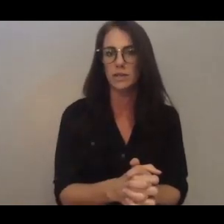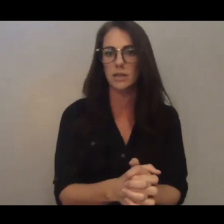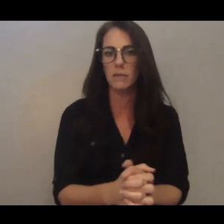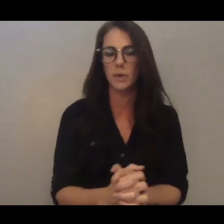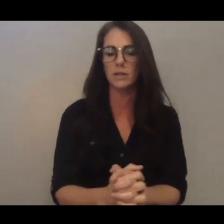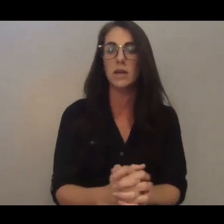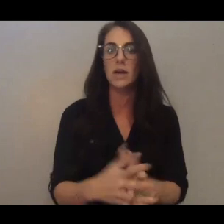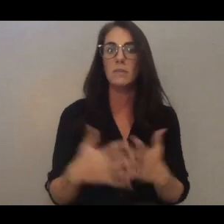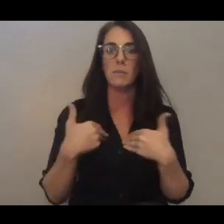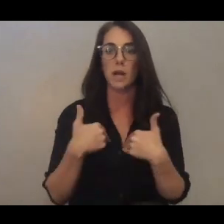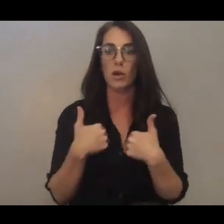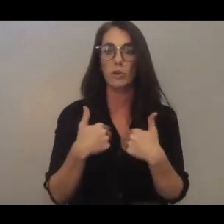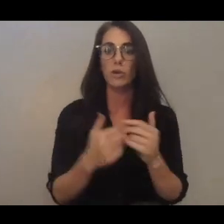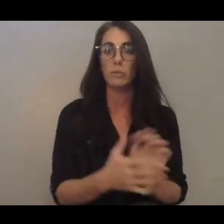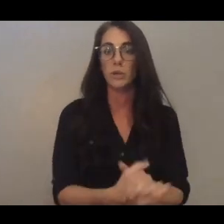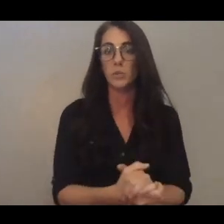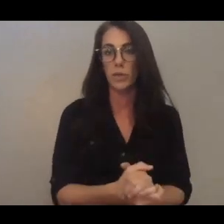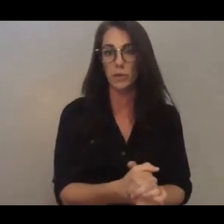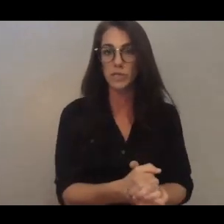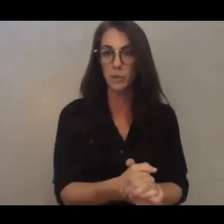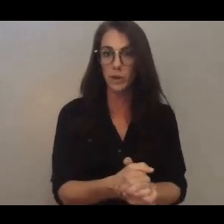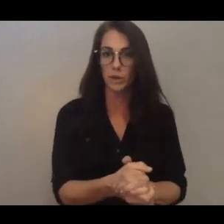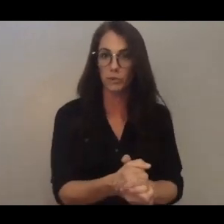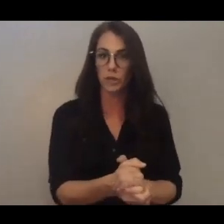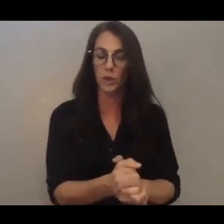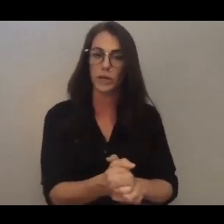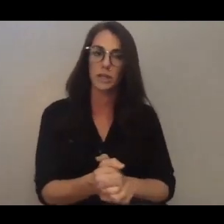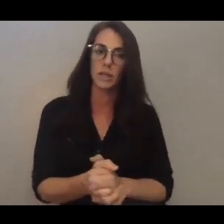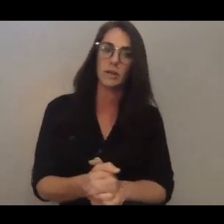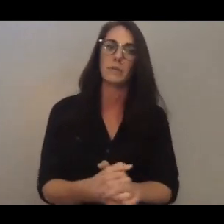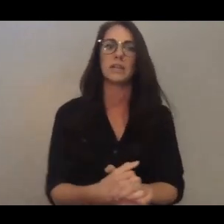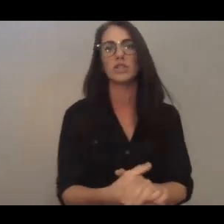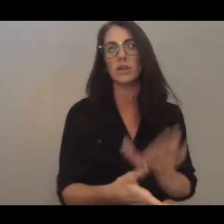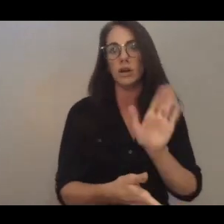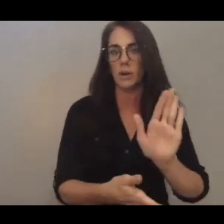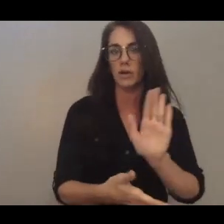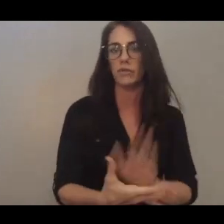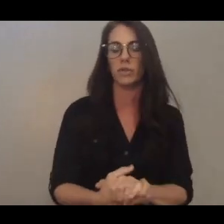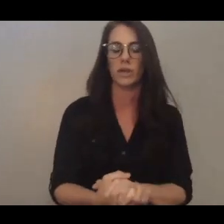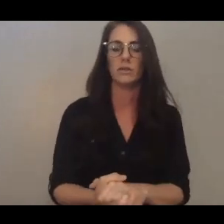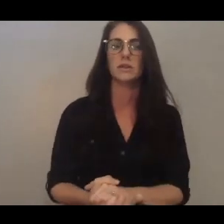the numbers but I'm going to go through numbers 1 through 10 with you really quickly here and just talk about a few things.